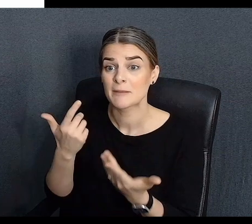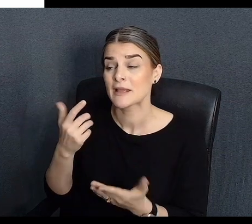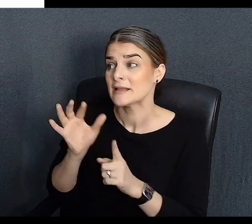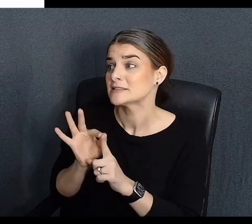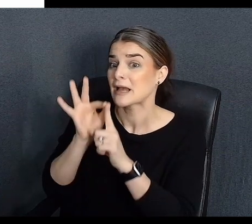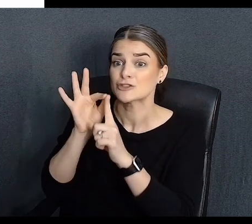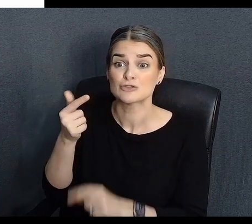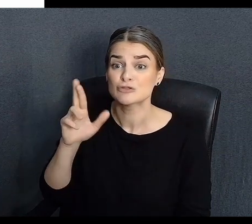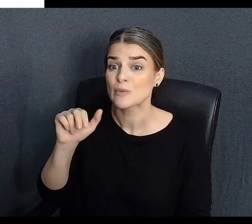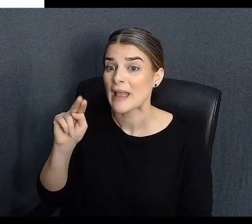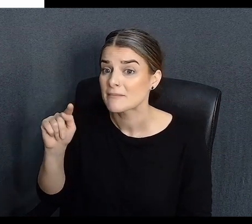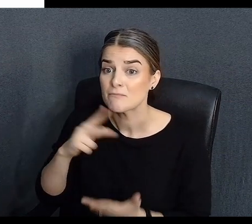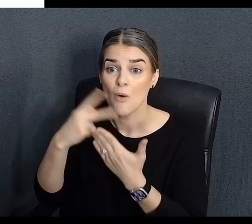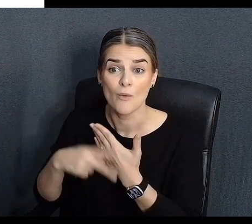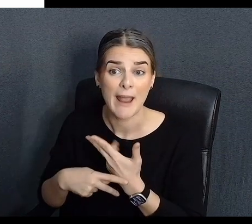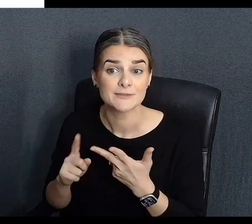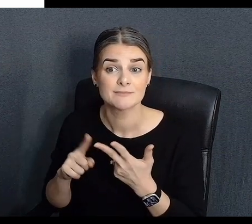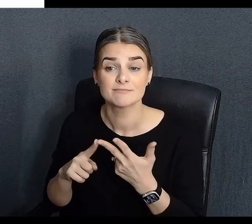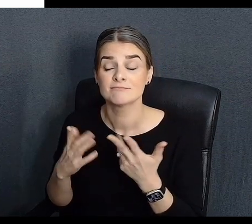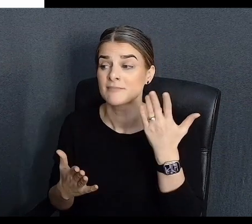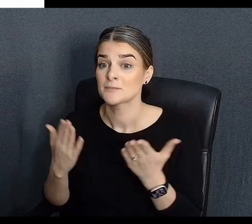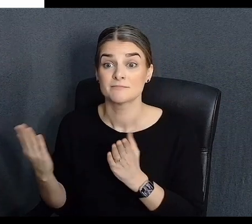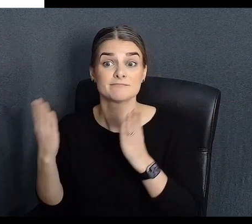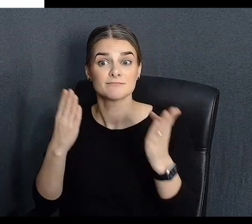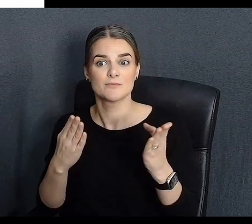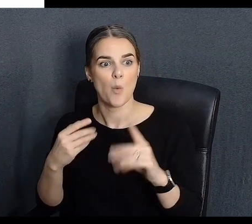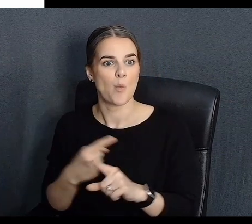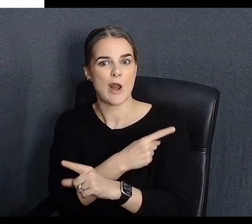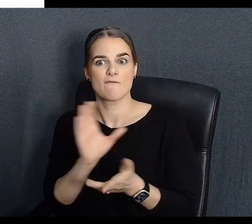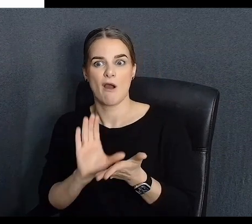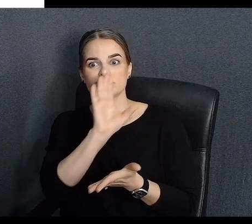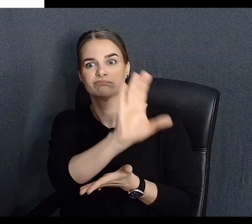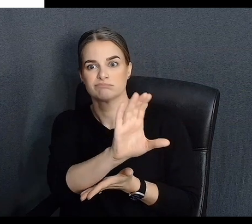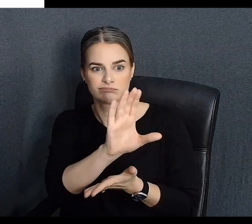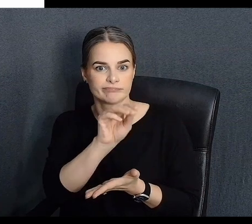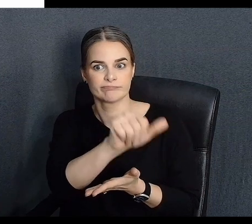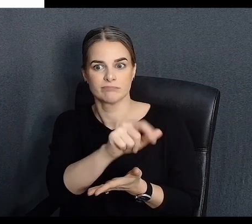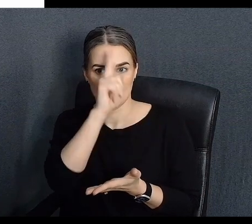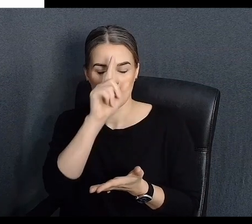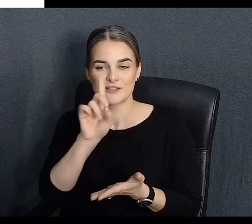or they might offer kind of like, a one off thing that they might be able to fund a device for a person.